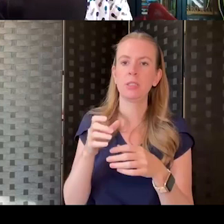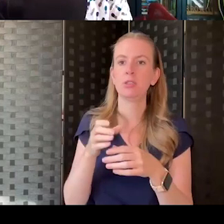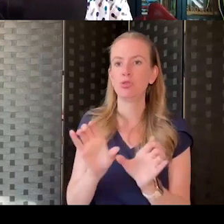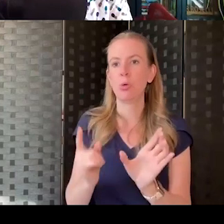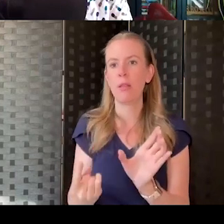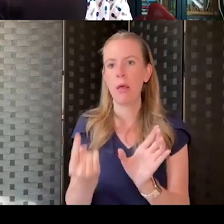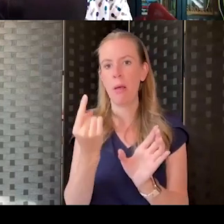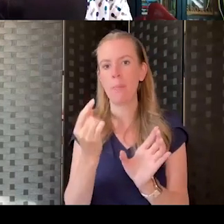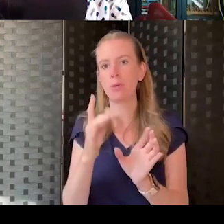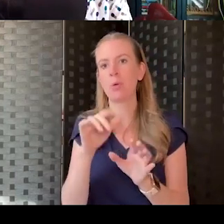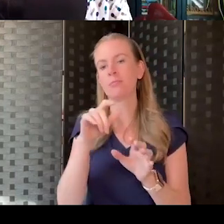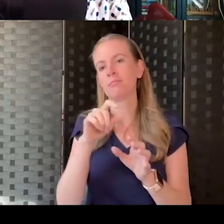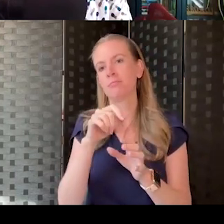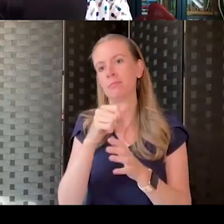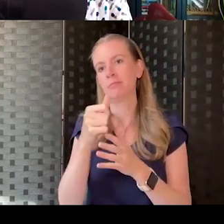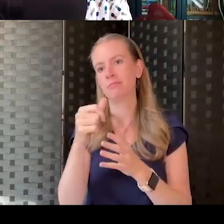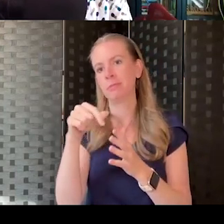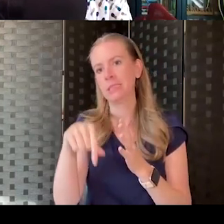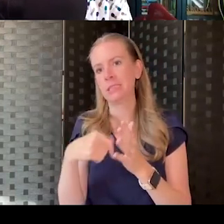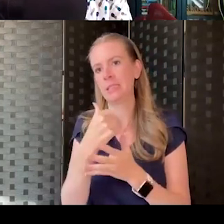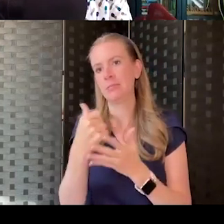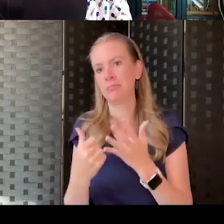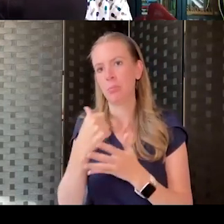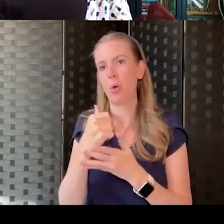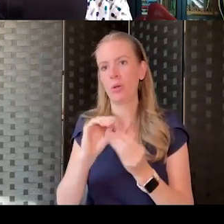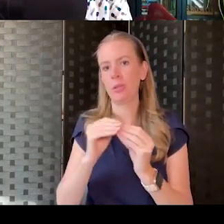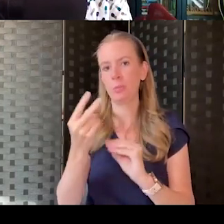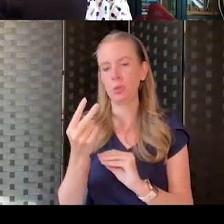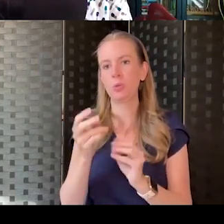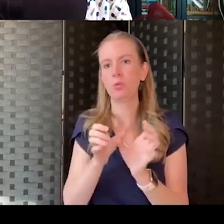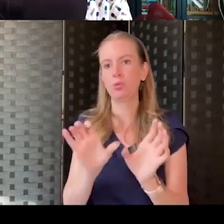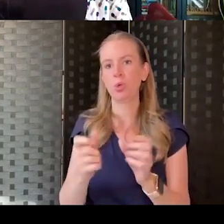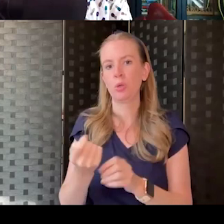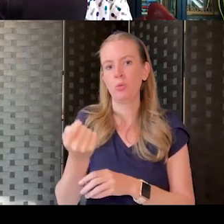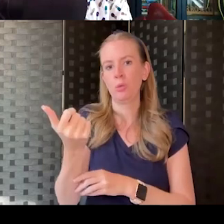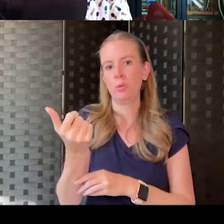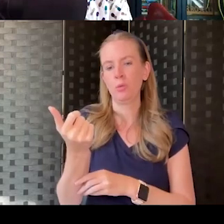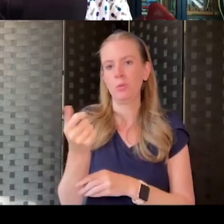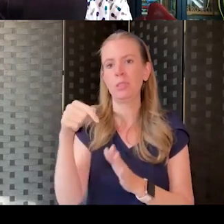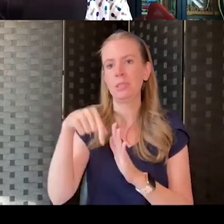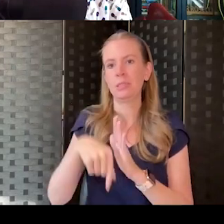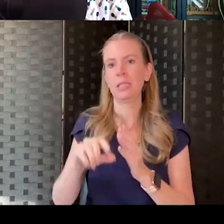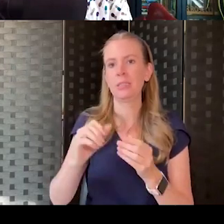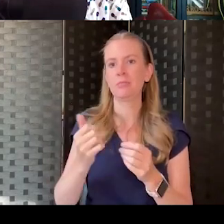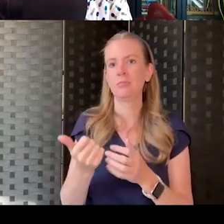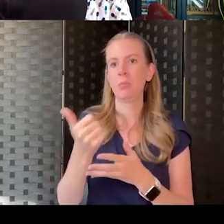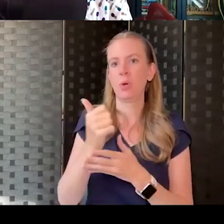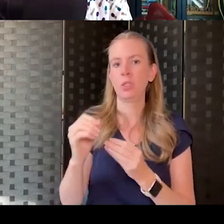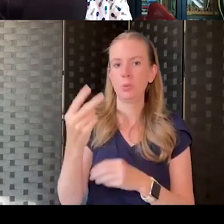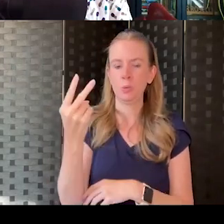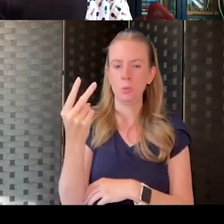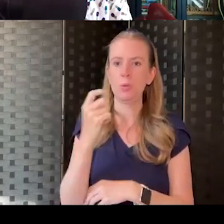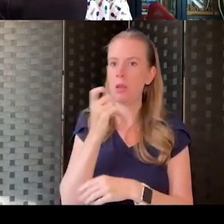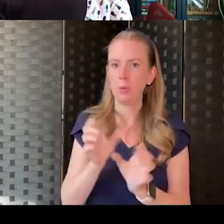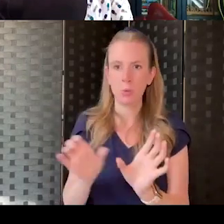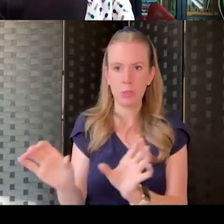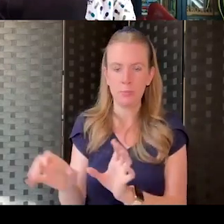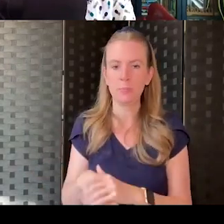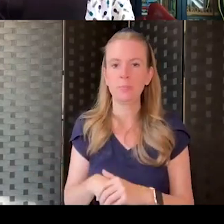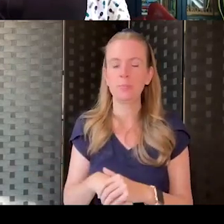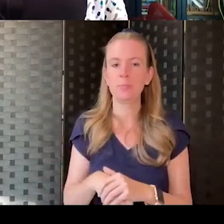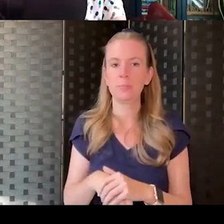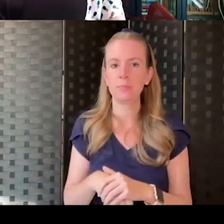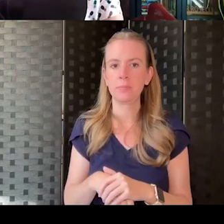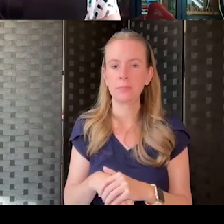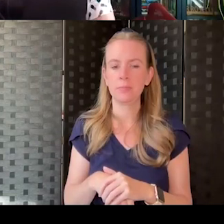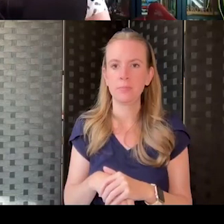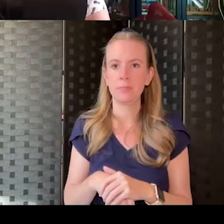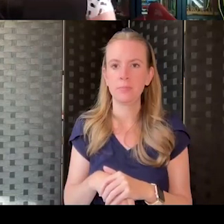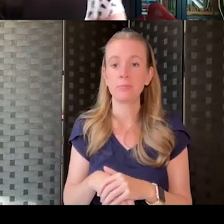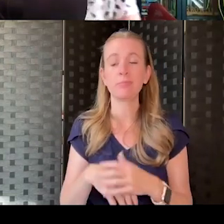Descending priority 1. Not sorted. >> Adrian: Though a lengthy video,